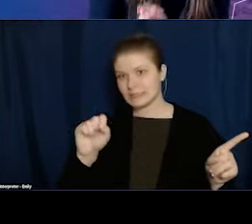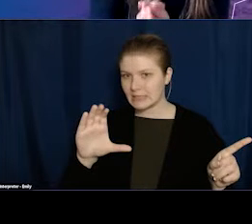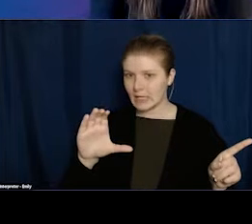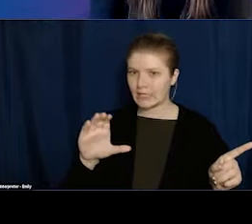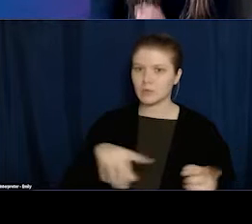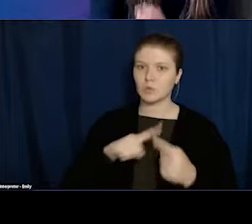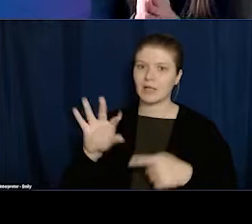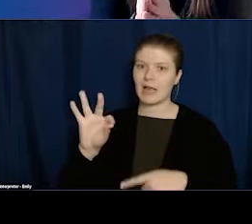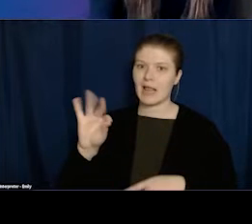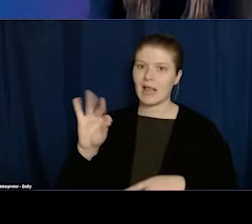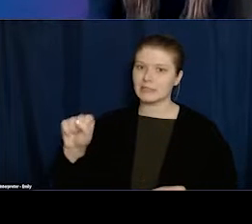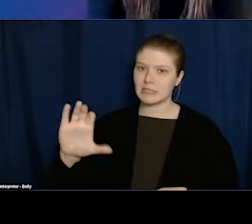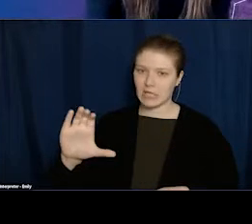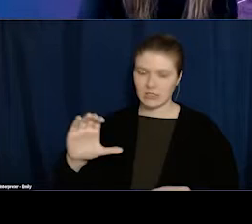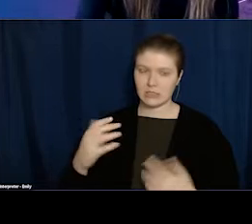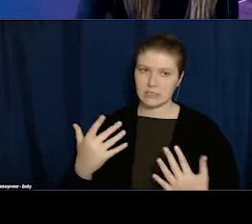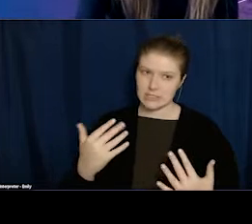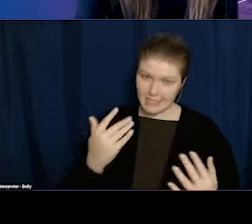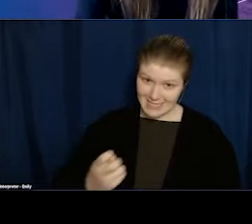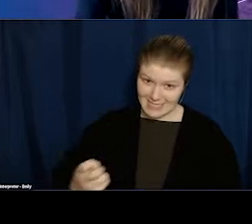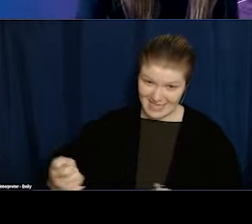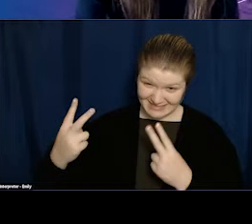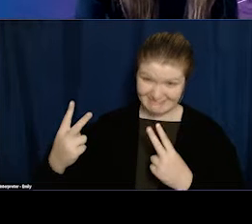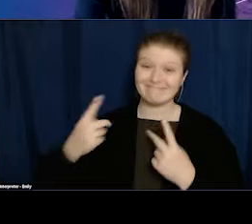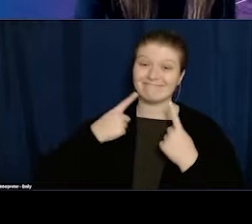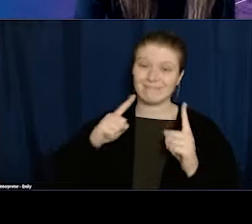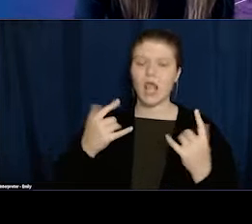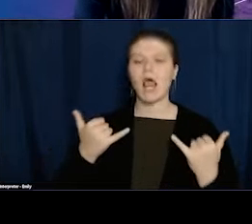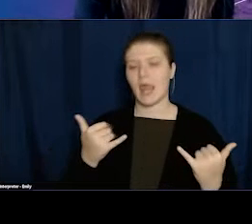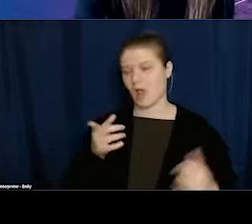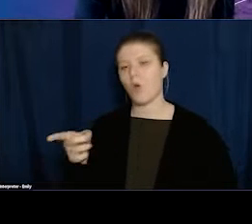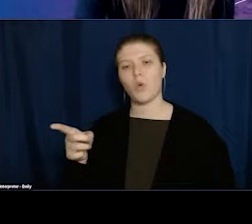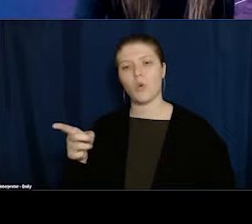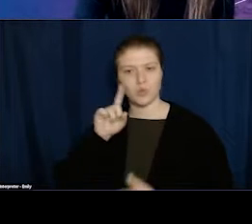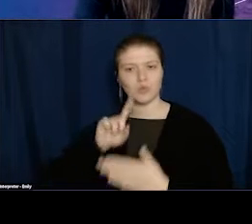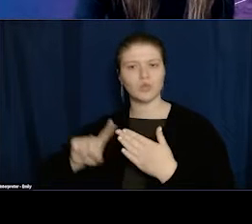We have eliminated that, and the uploads are much faster. And the feedback is immediate.